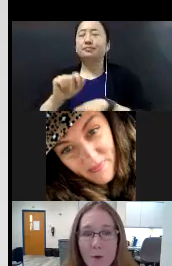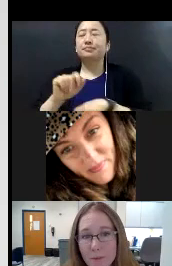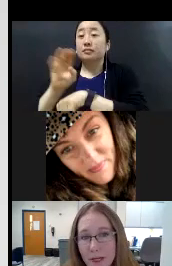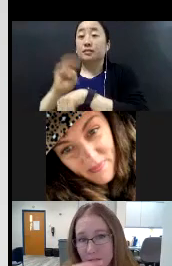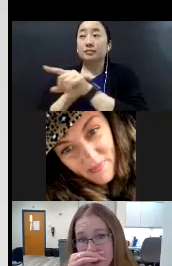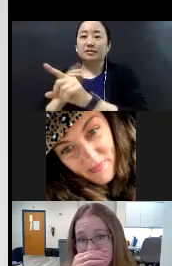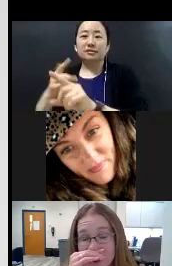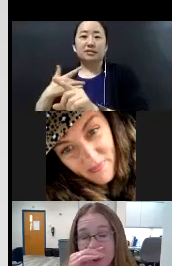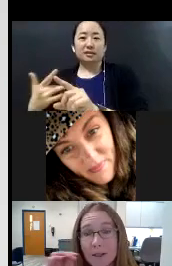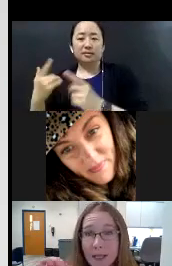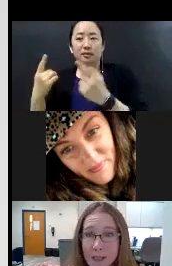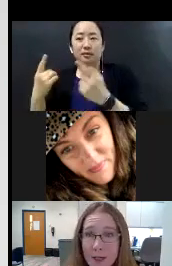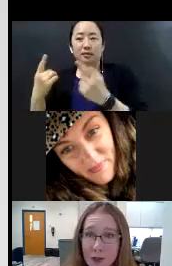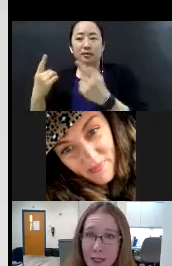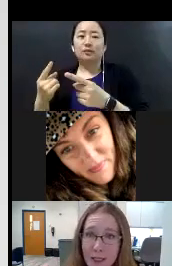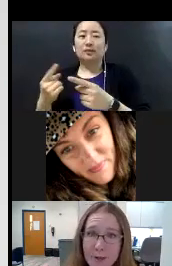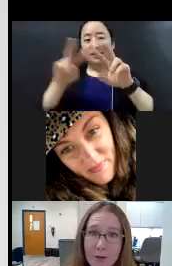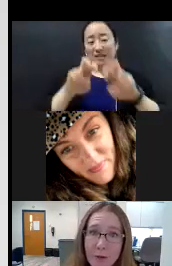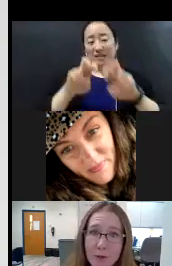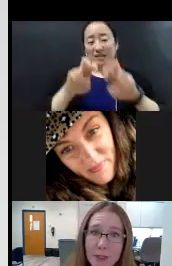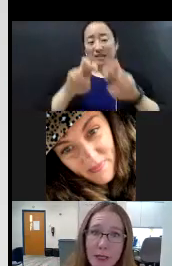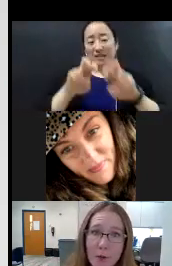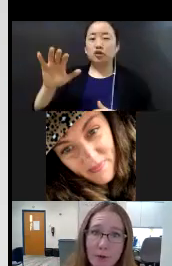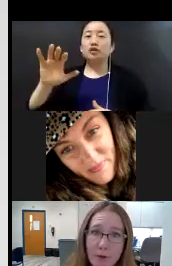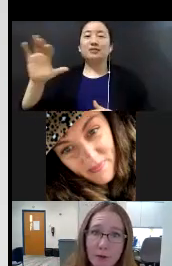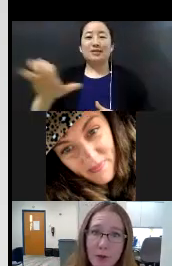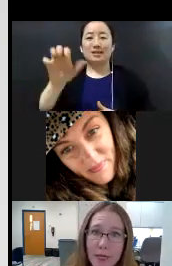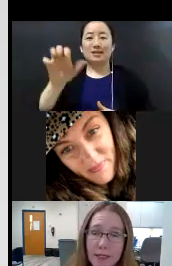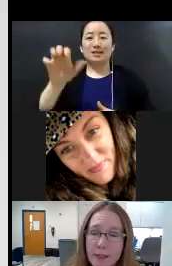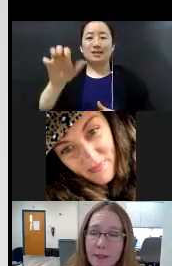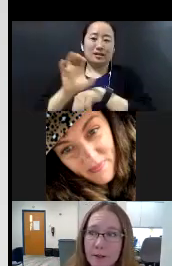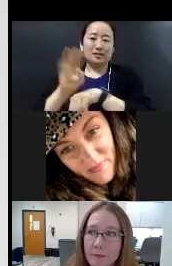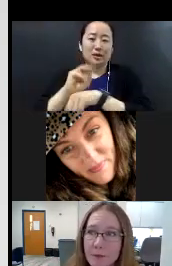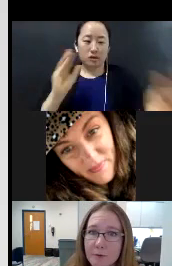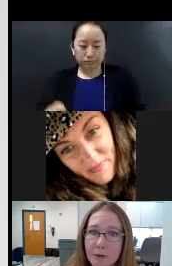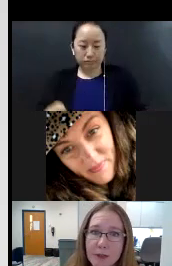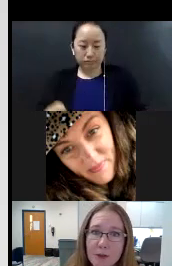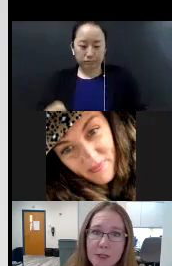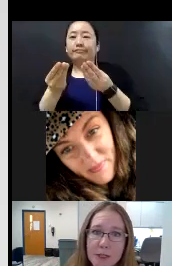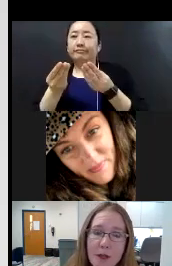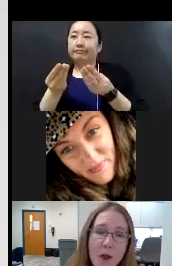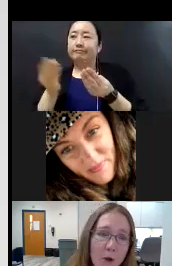PATIENT NEEDS, THE CASE MANAGERS TAKE THAT AND RUN WITH IT TO HELP LOCATE DIFFERENT FUNDING SOURCES.